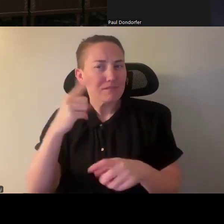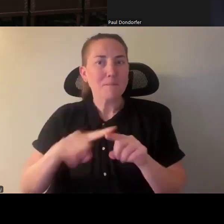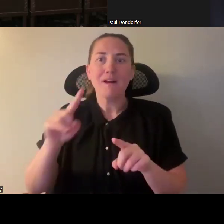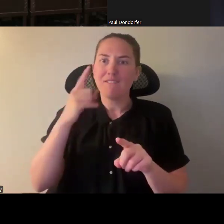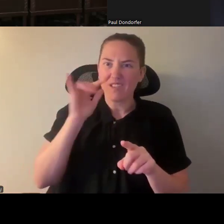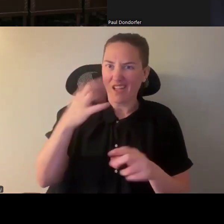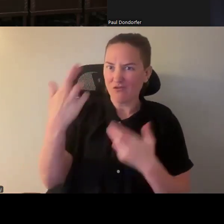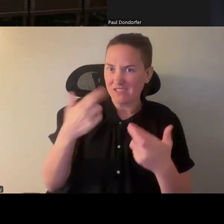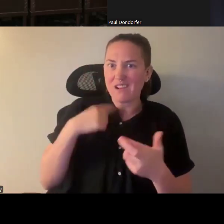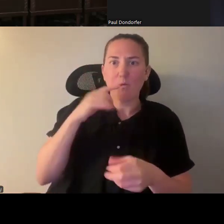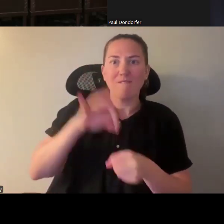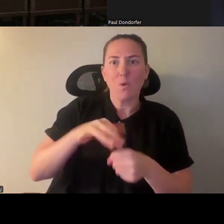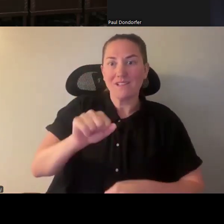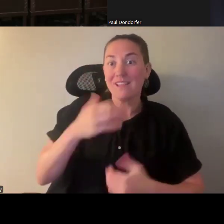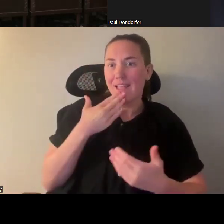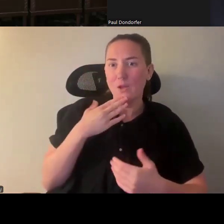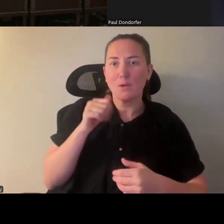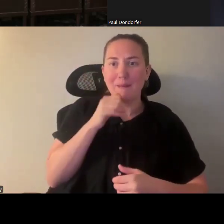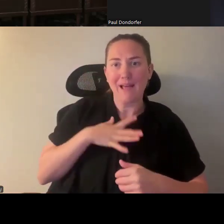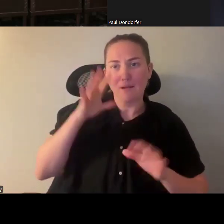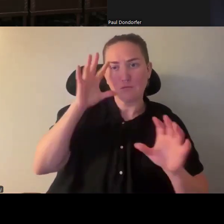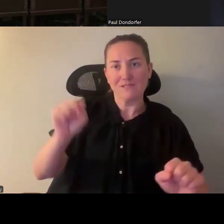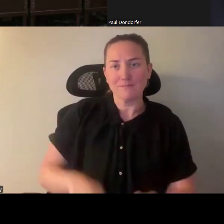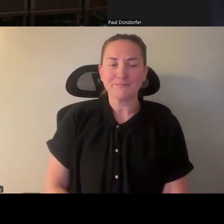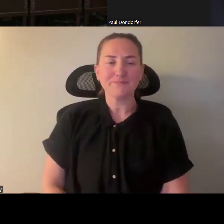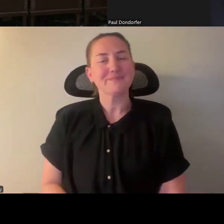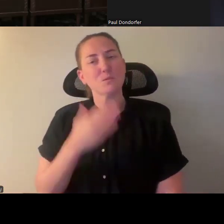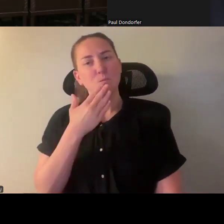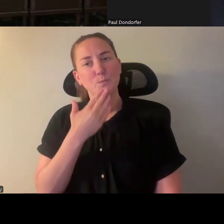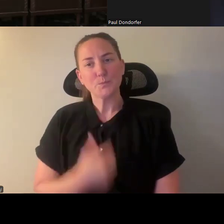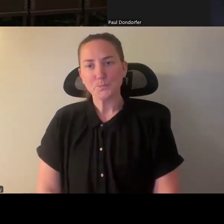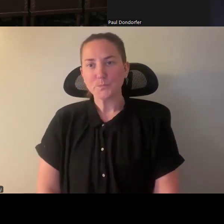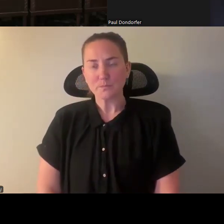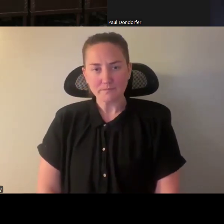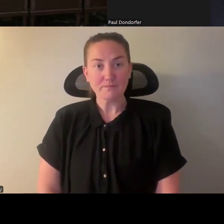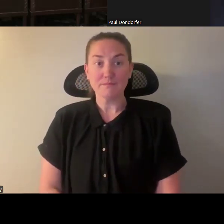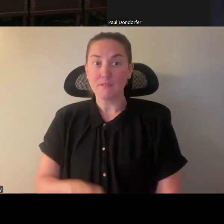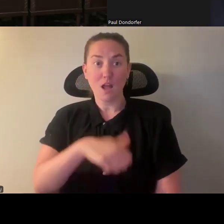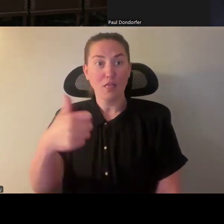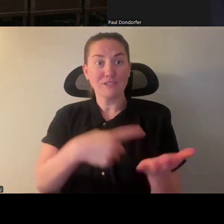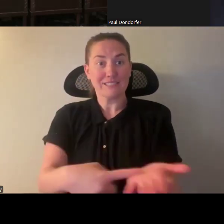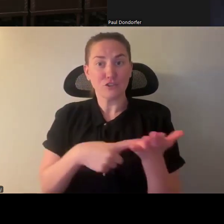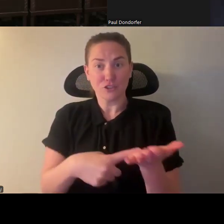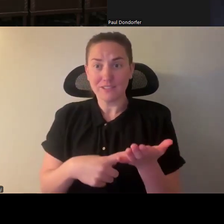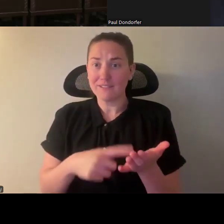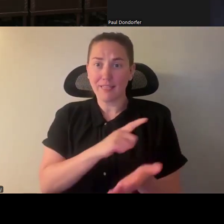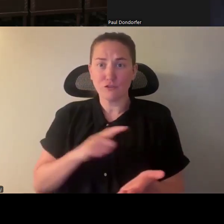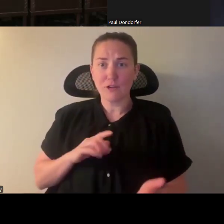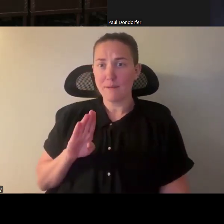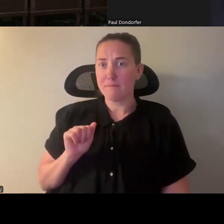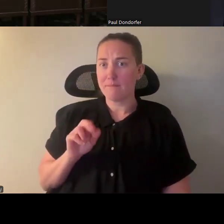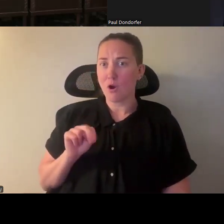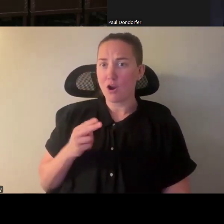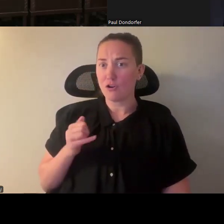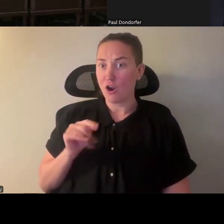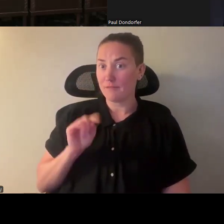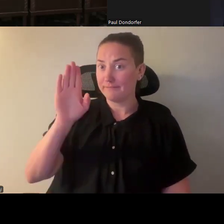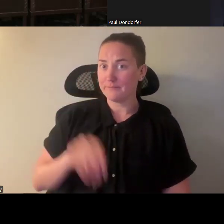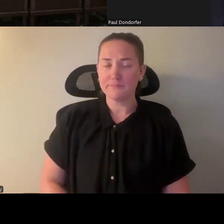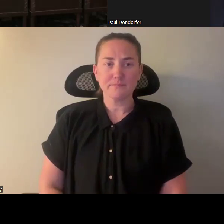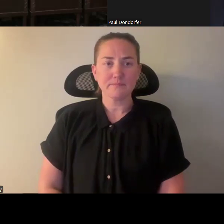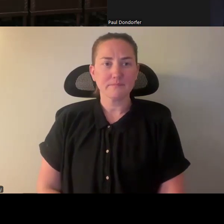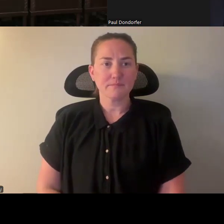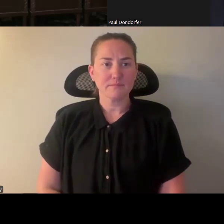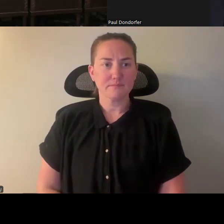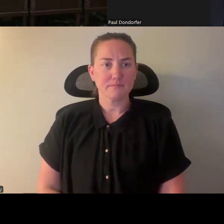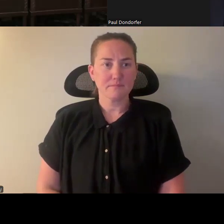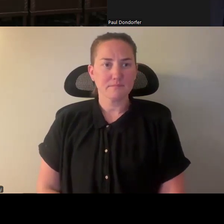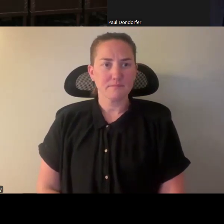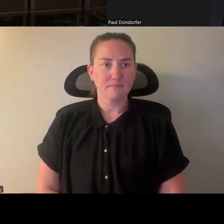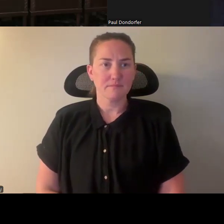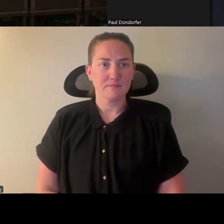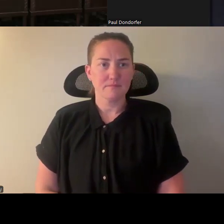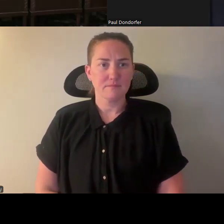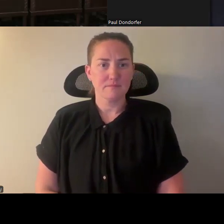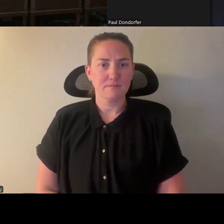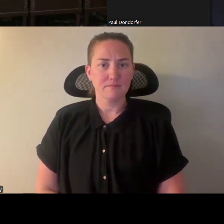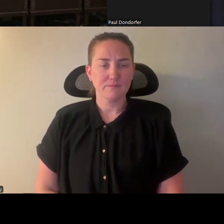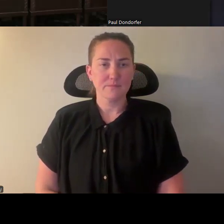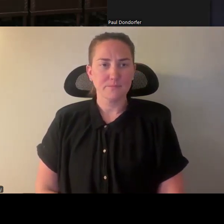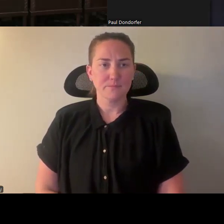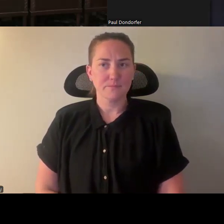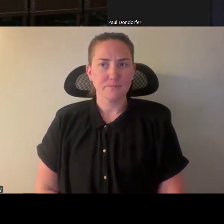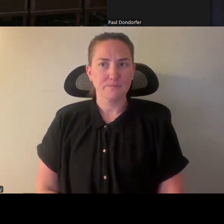yes Thank you Madam President Thank you Any other discussion Legislator Barnhart